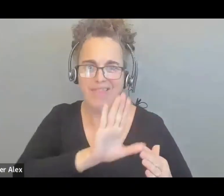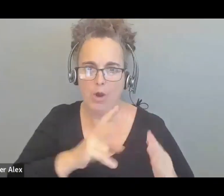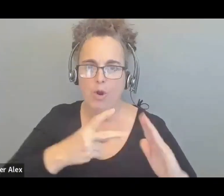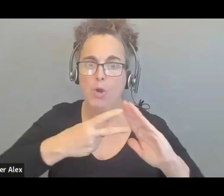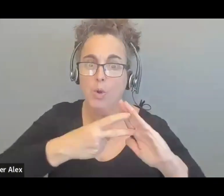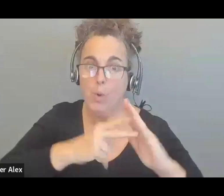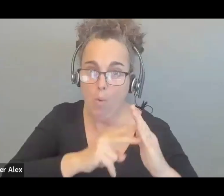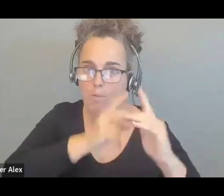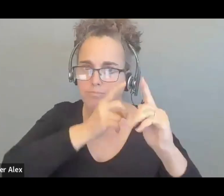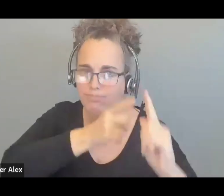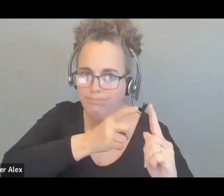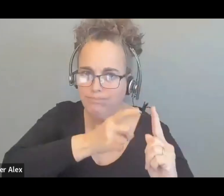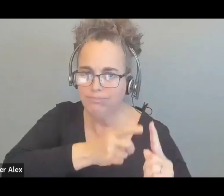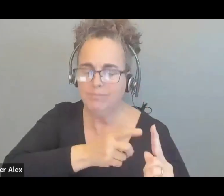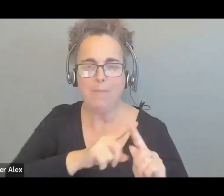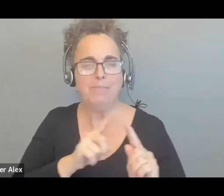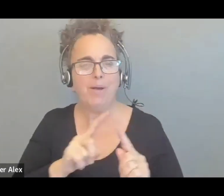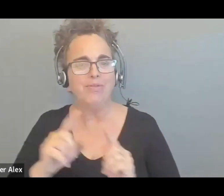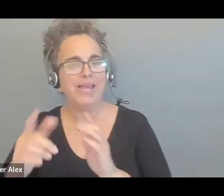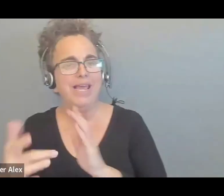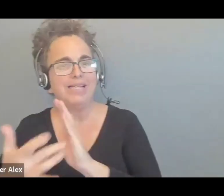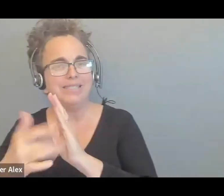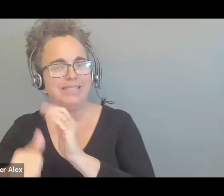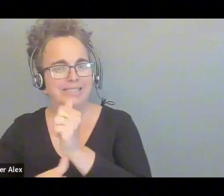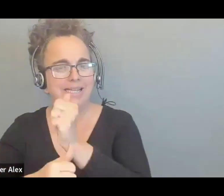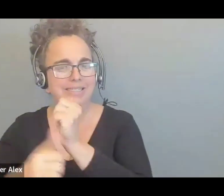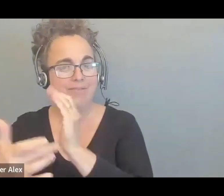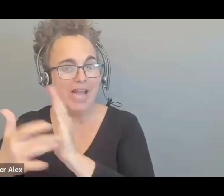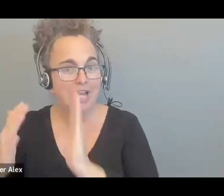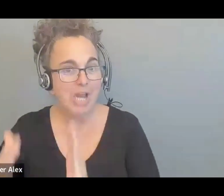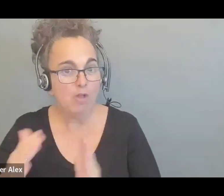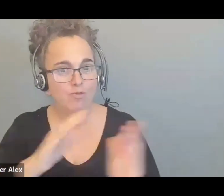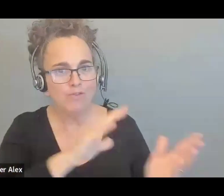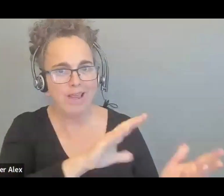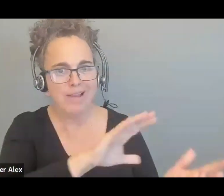and what the assistive technology interprets, right?